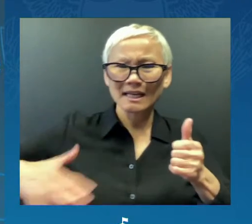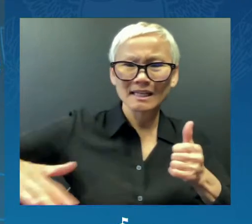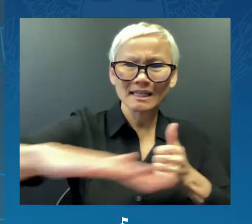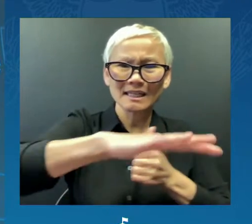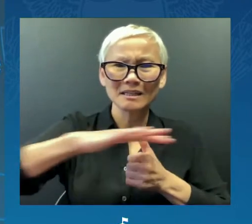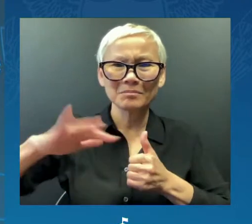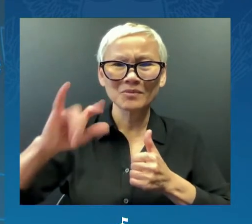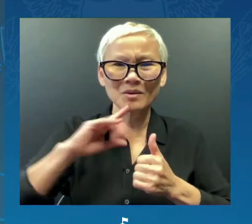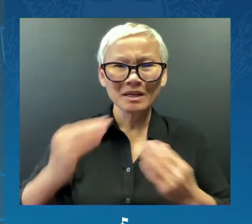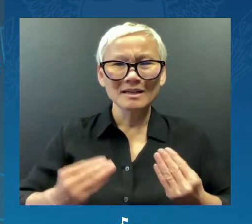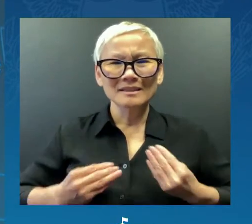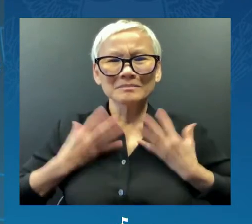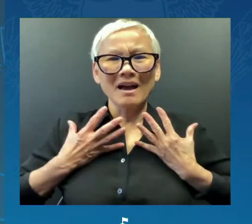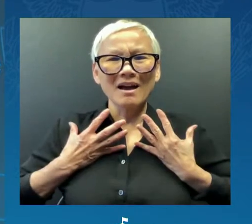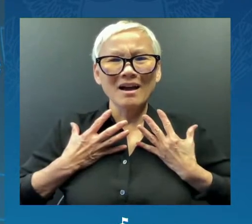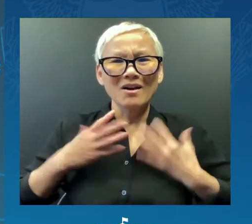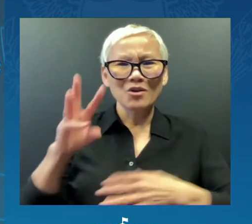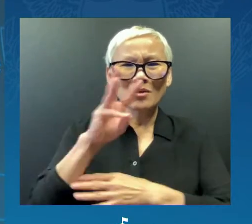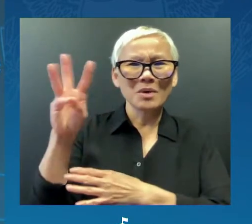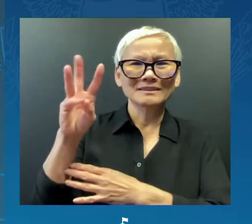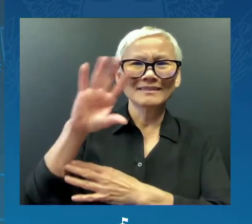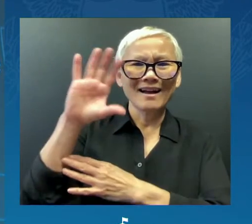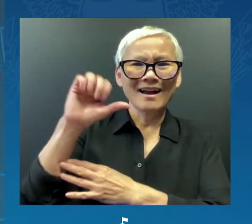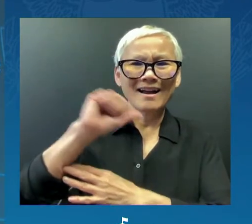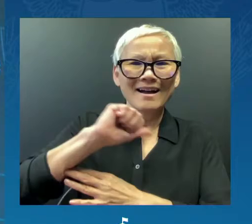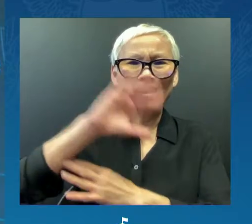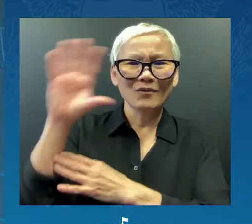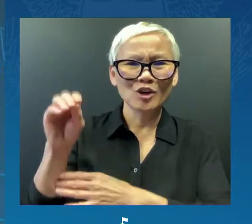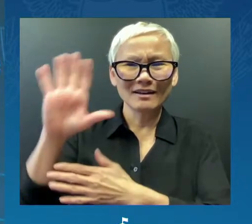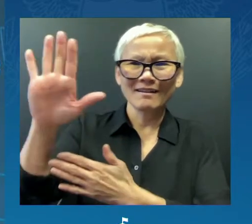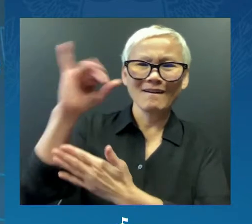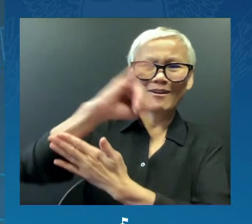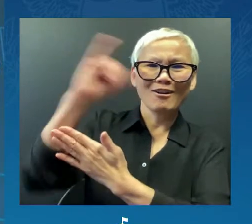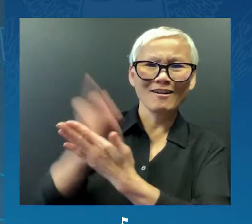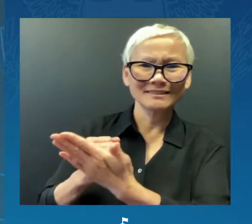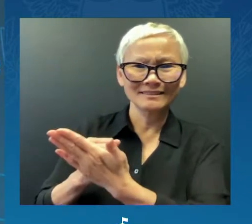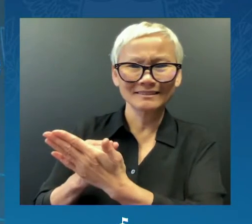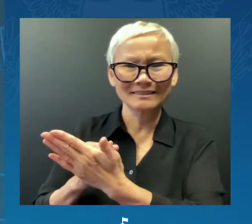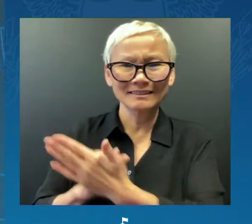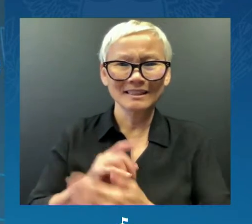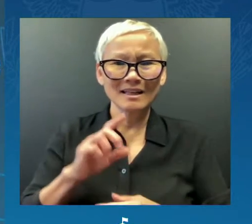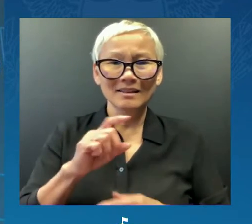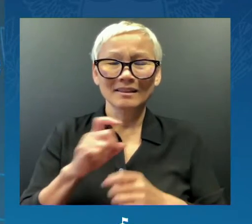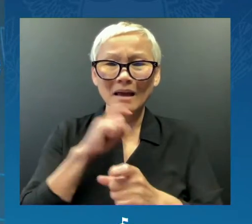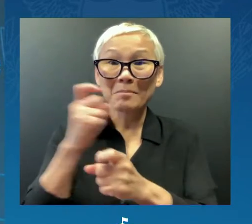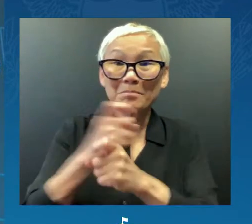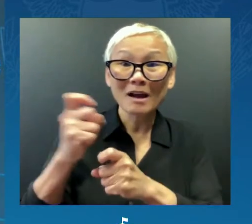And the metal latticework that you see outside that surrounds the building is inspired